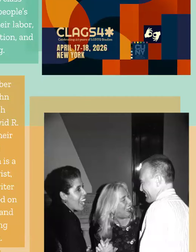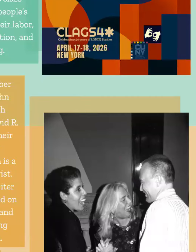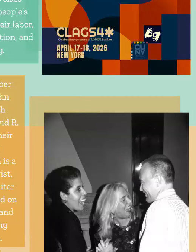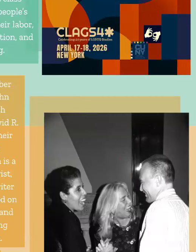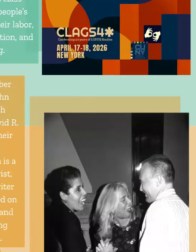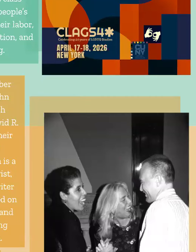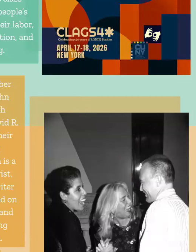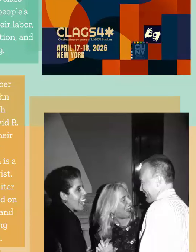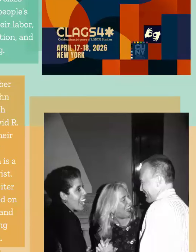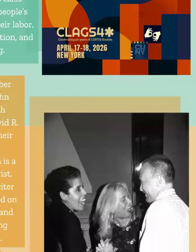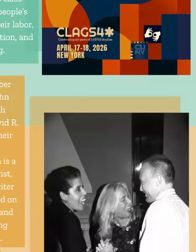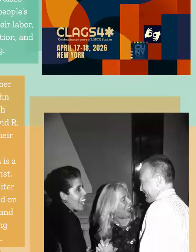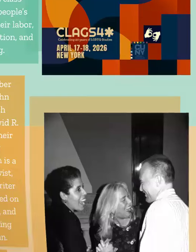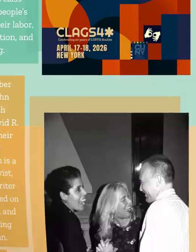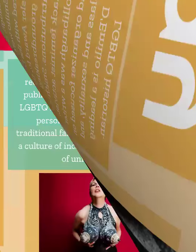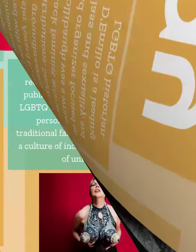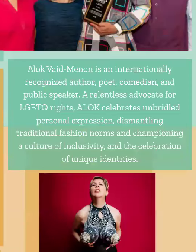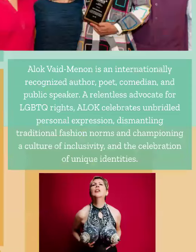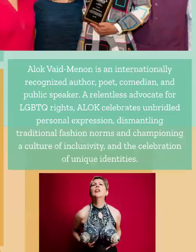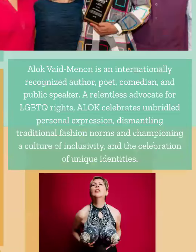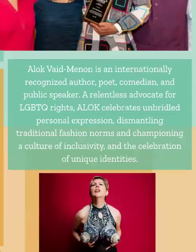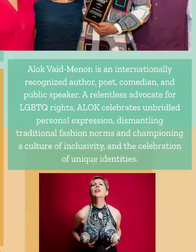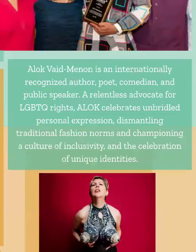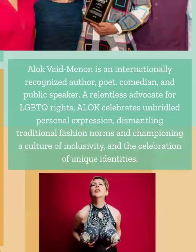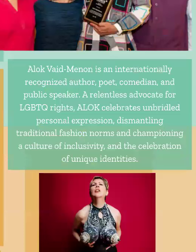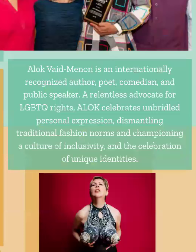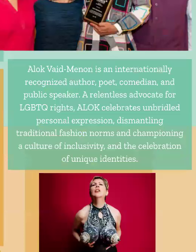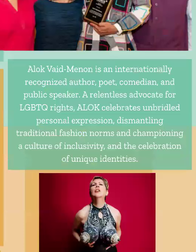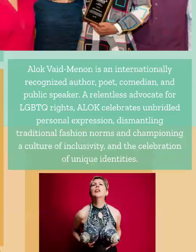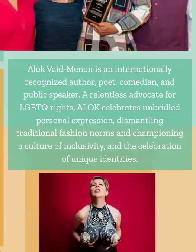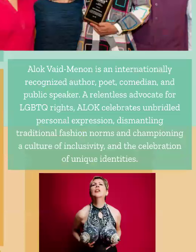Um, thank you, keep going, Yasmina.